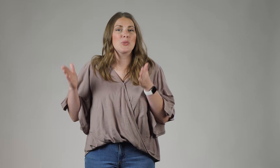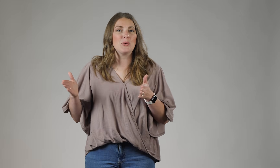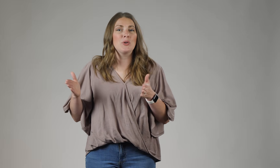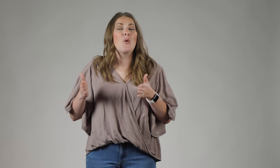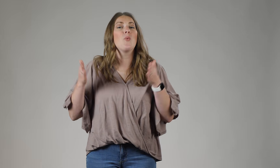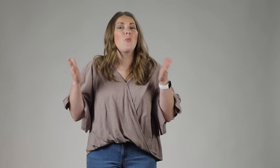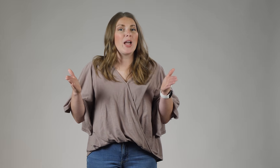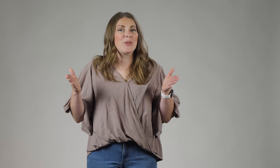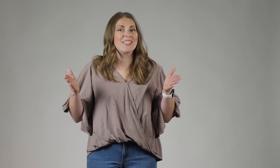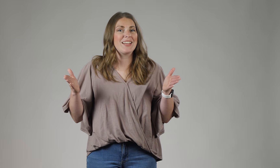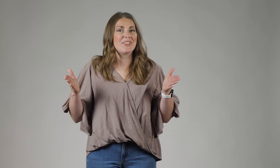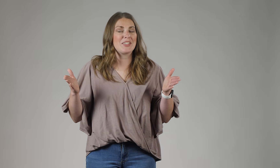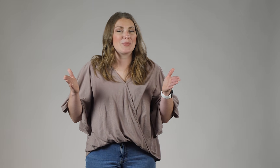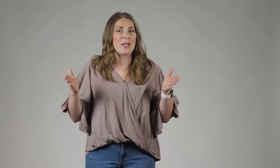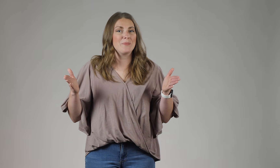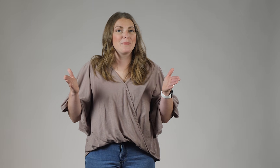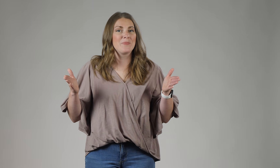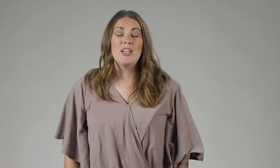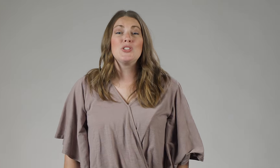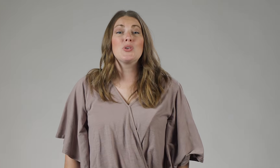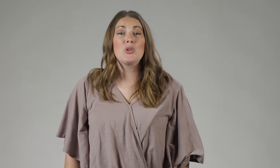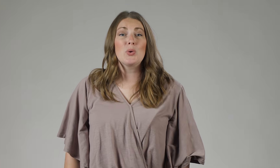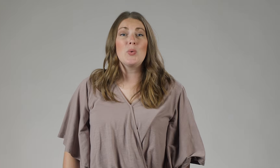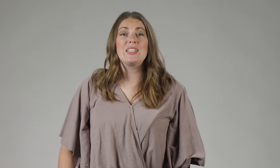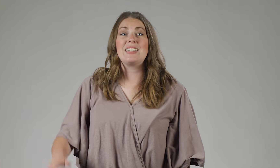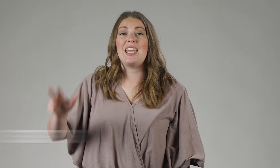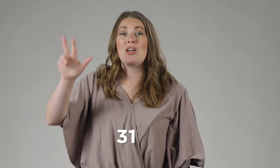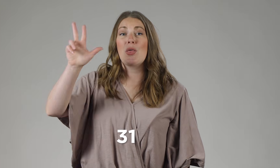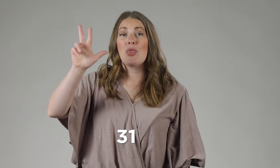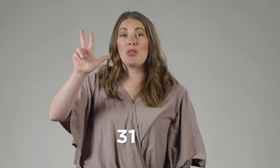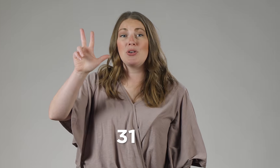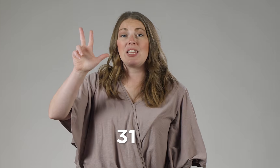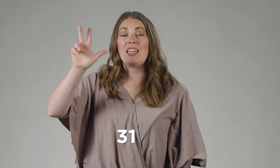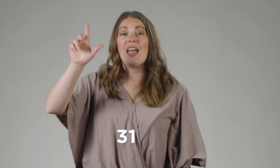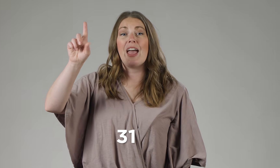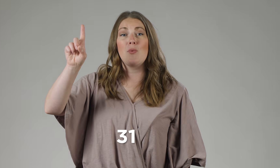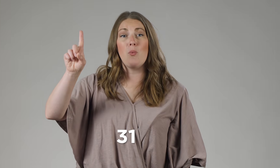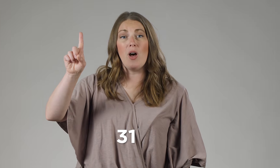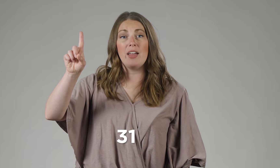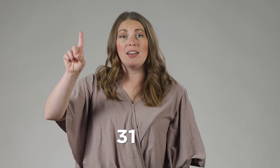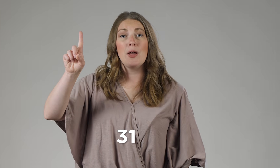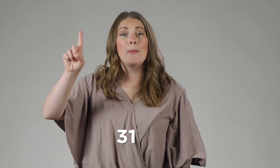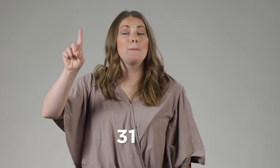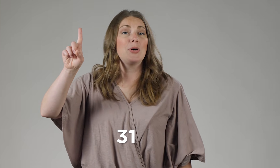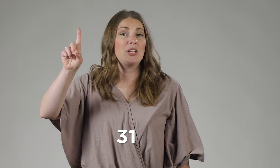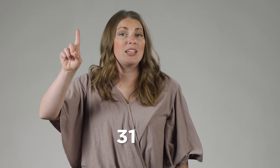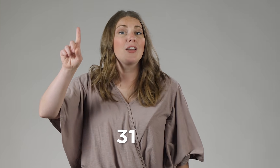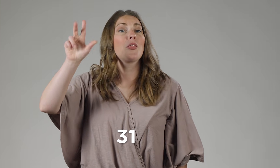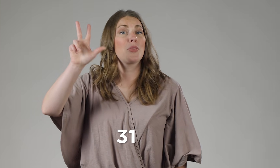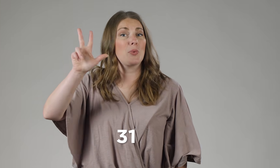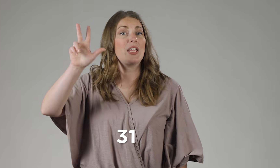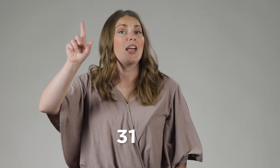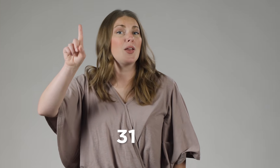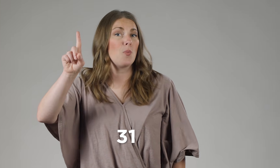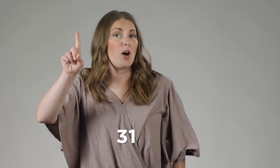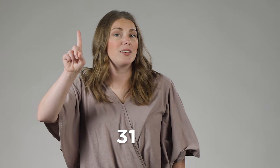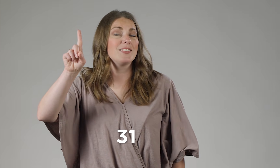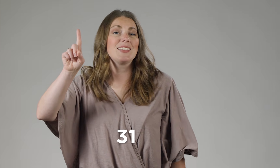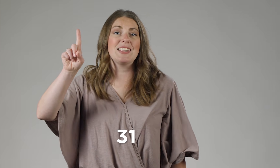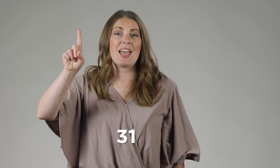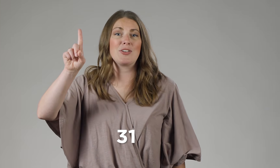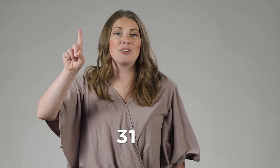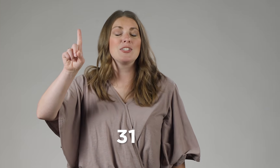through why we sign it this way so you're going to take 30 and one putting three and one together to